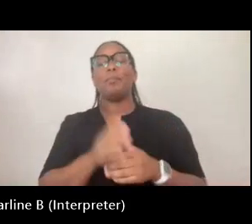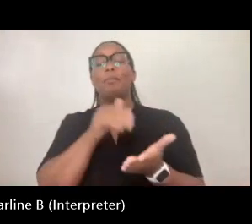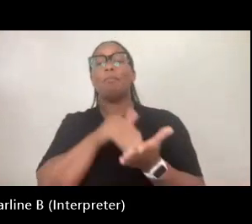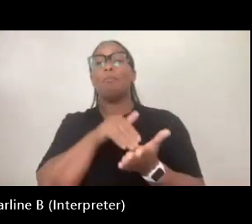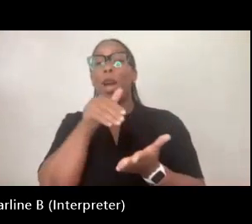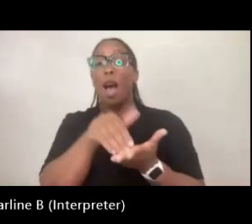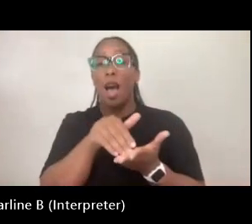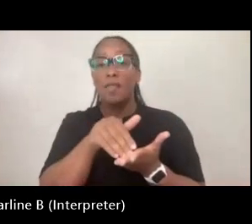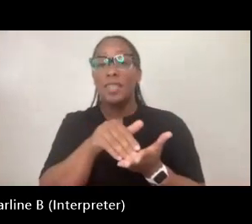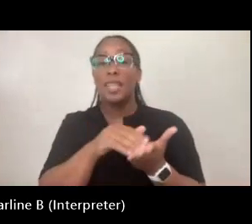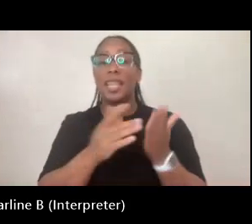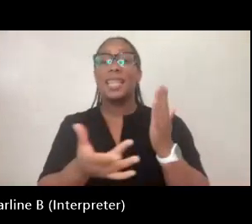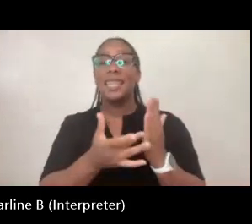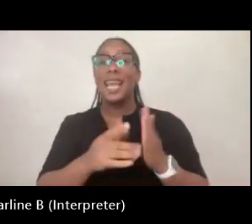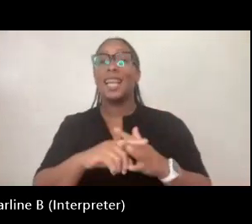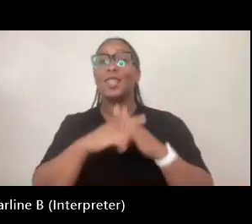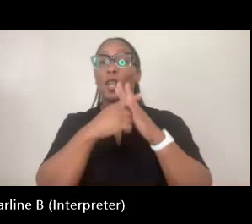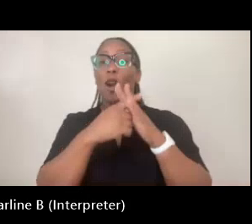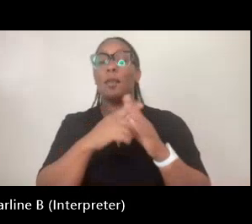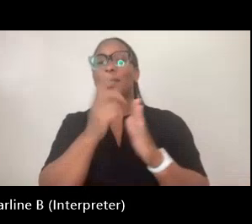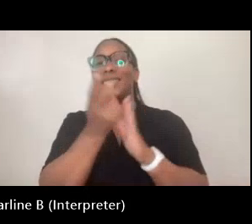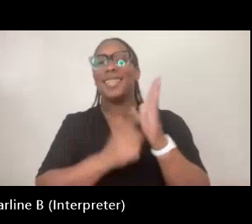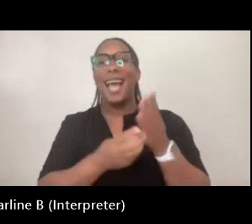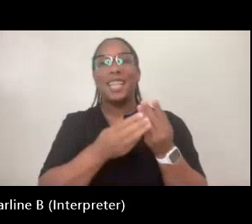Too often, tech startups design solutions with one